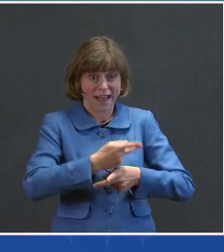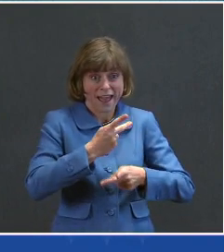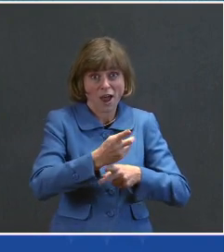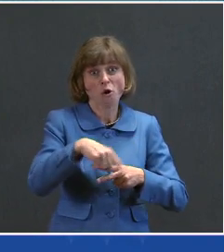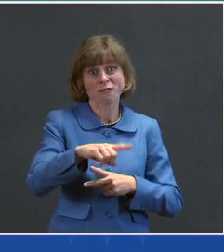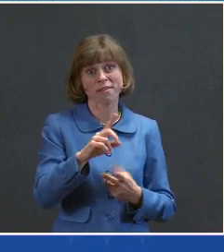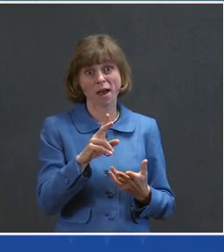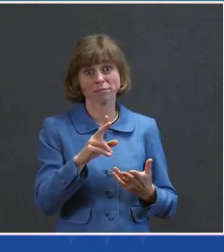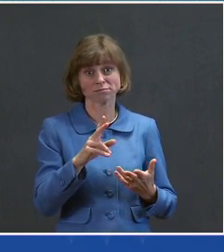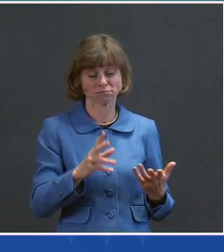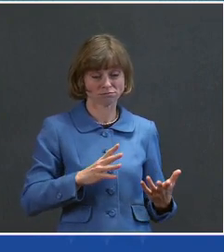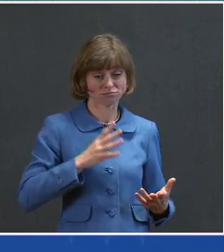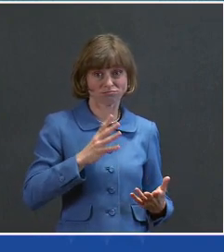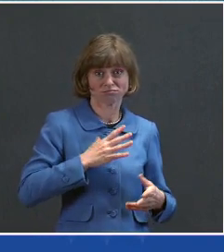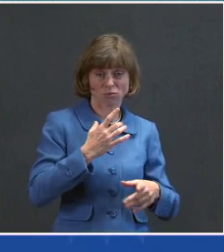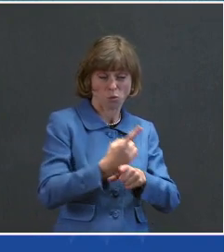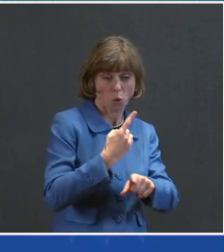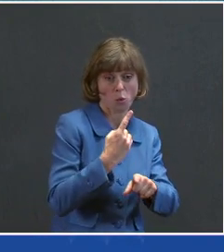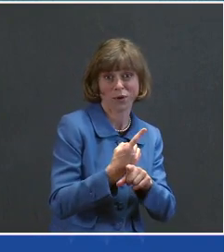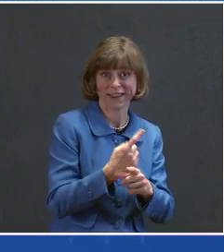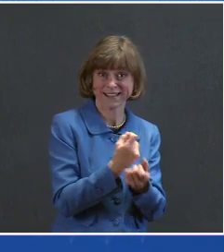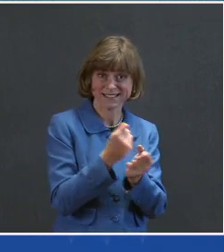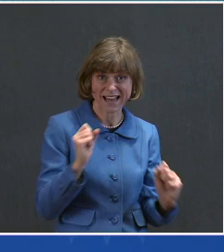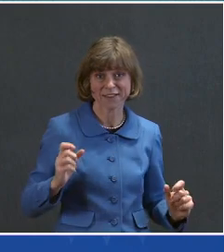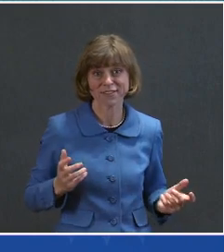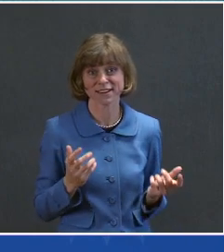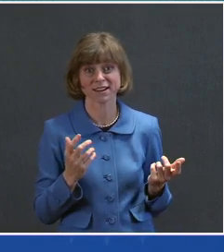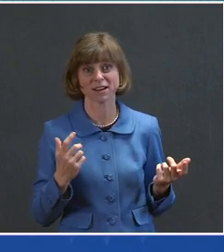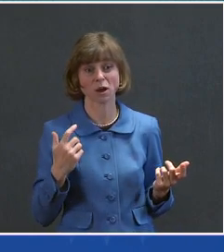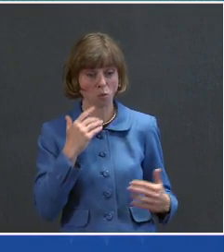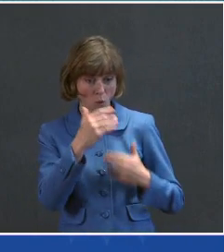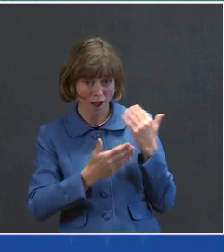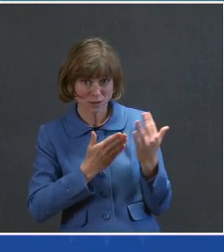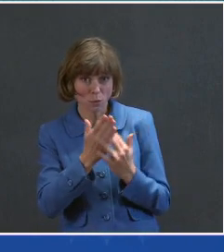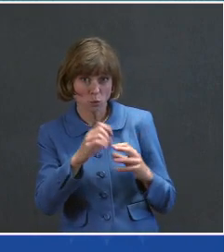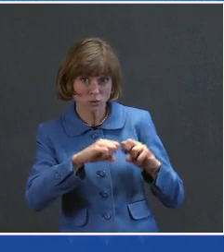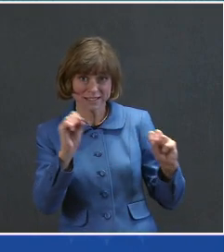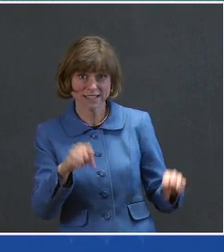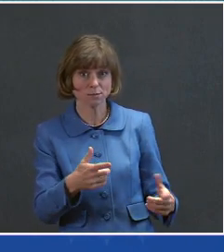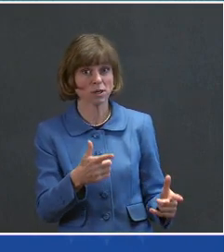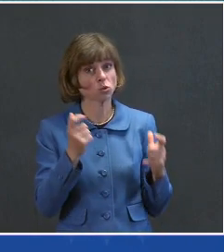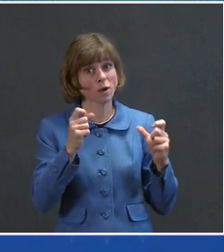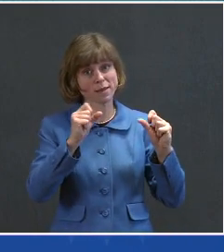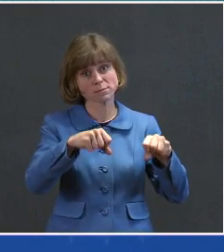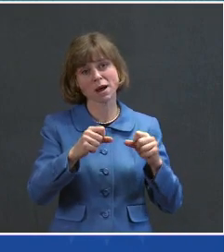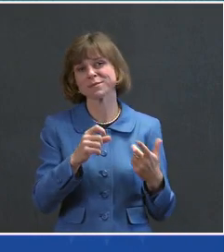and process through the system as quickly as we can. That's -- that's not easy. That is a challenge.